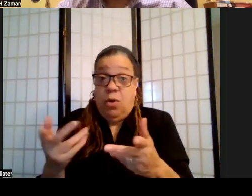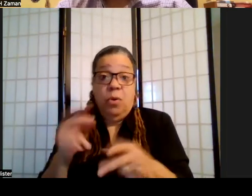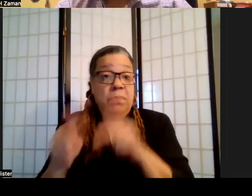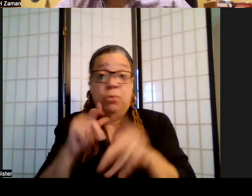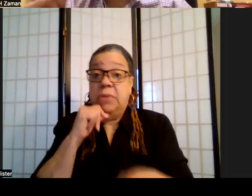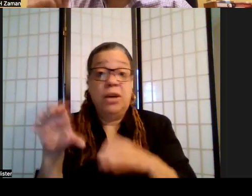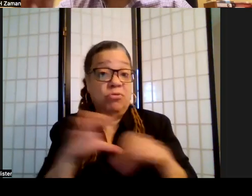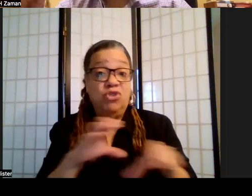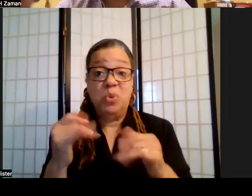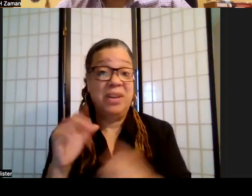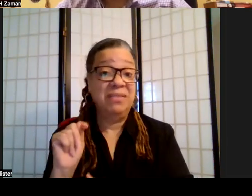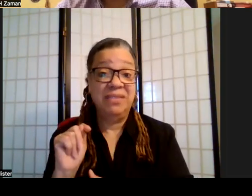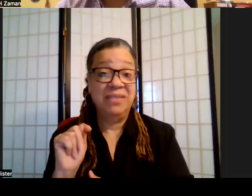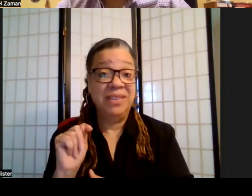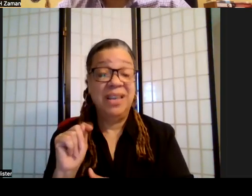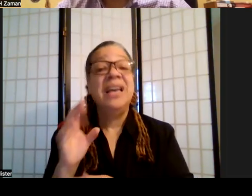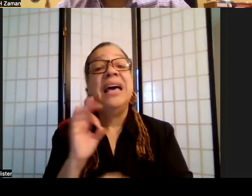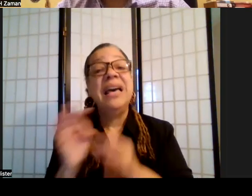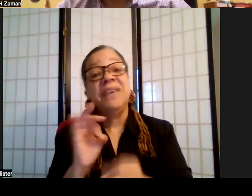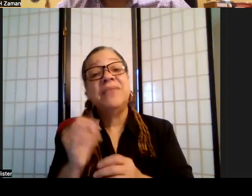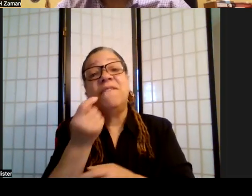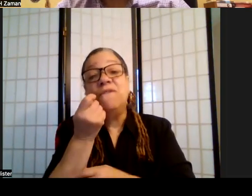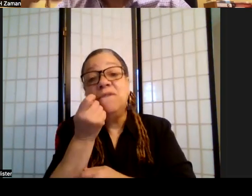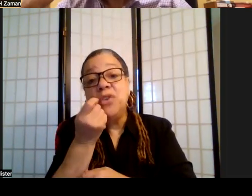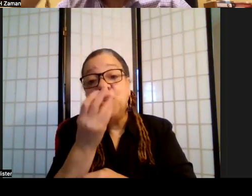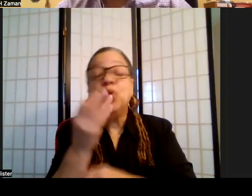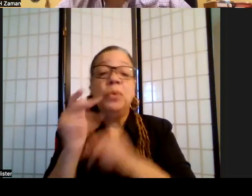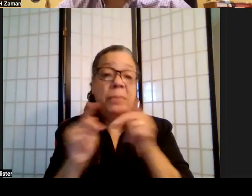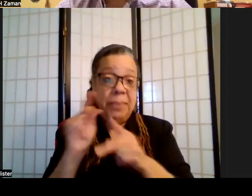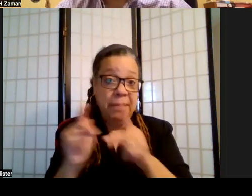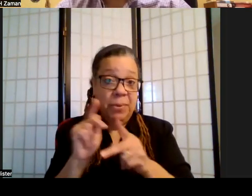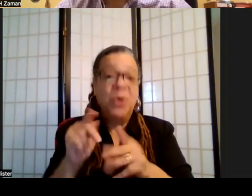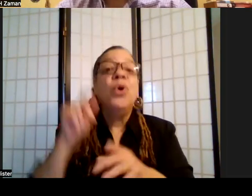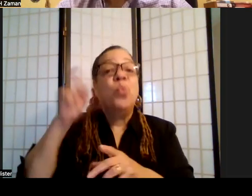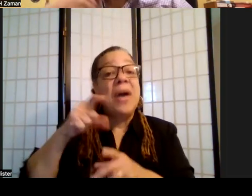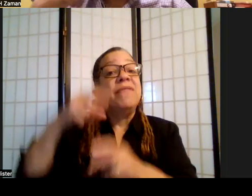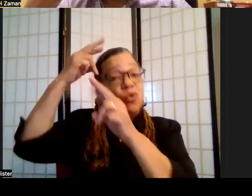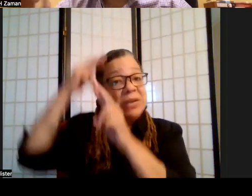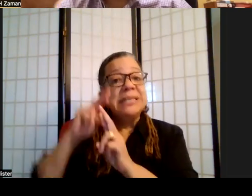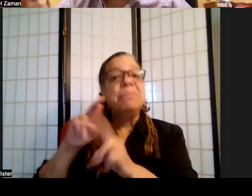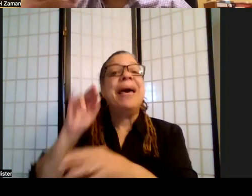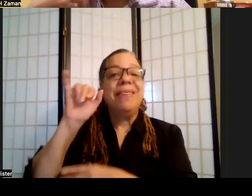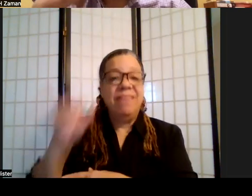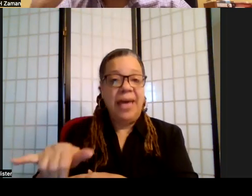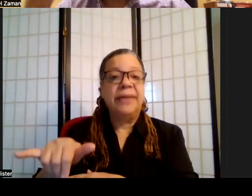And if the margins are very thin for that farmer in Bangladesh, we have to respect that, and we have to make sure that we are